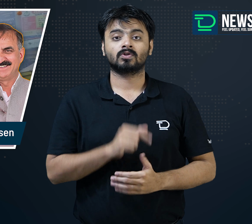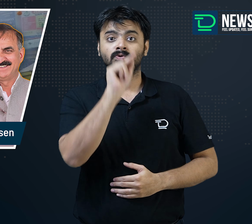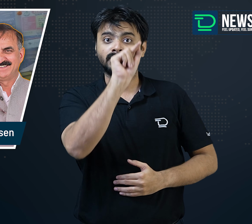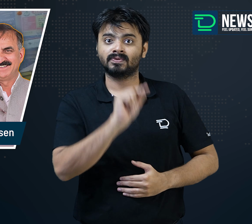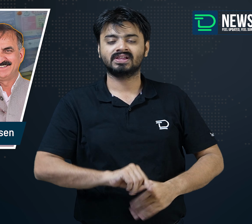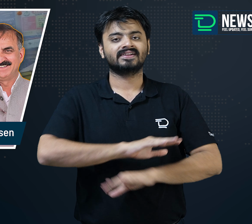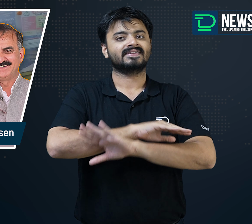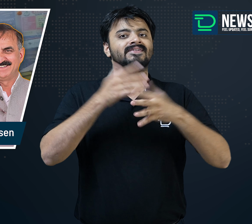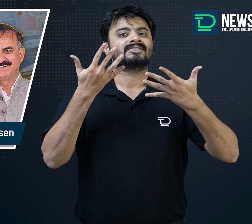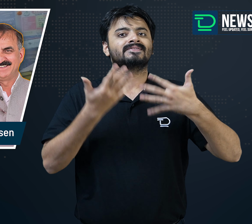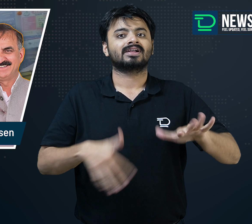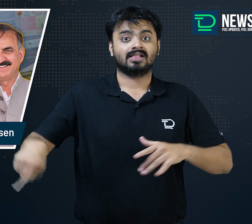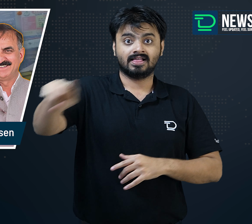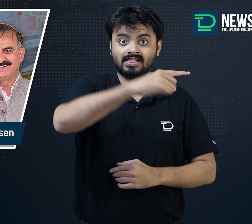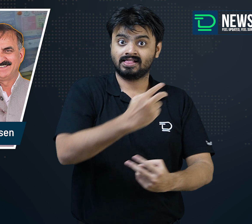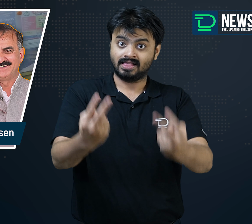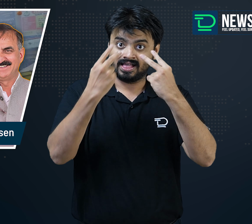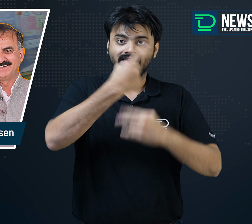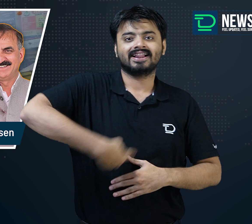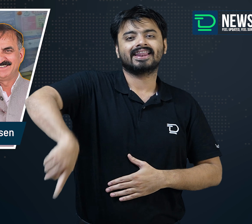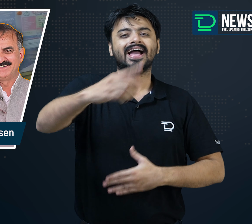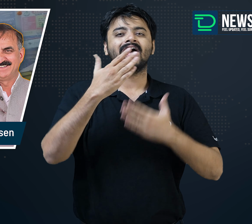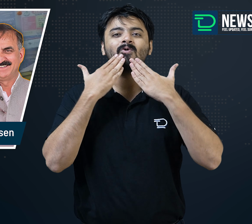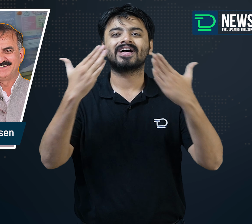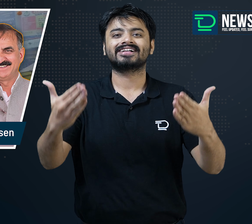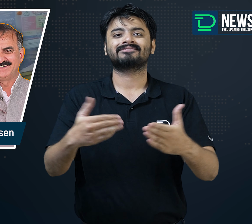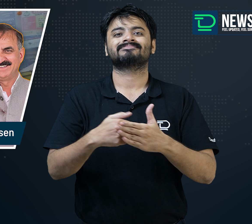That's all for today NEWS. Thanks for watching.